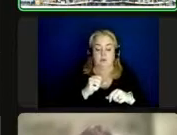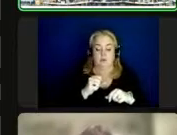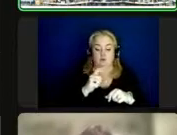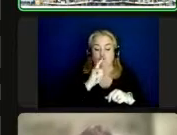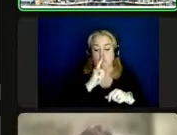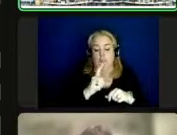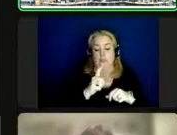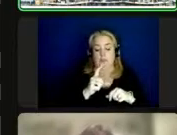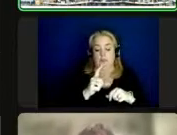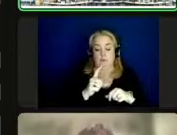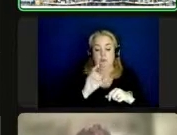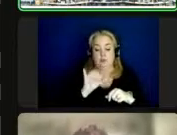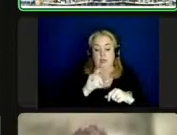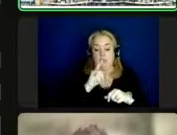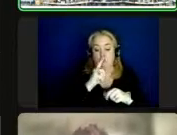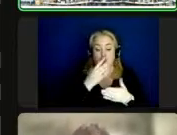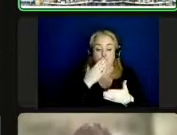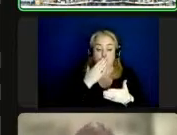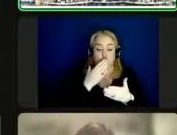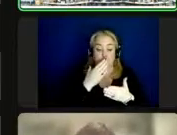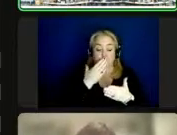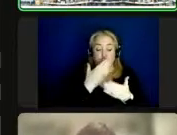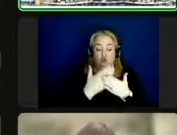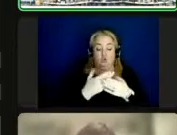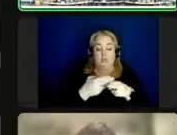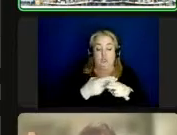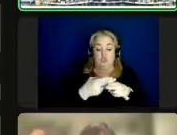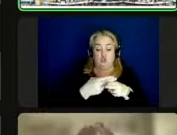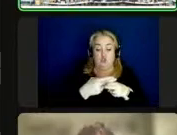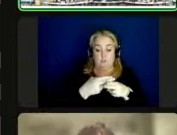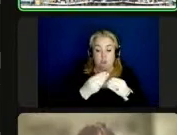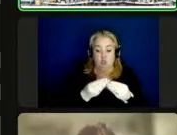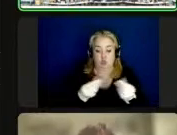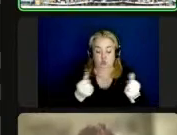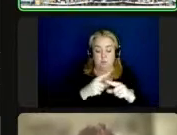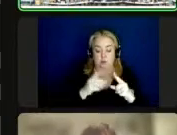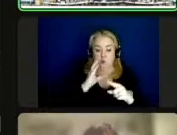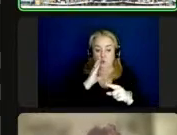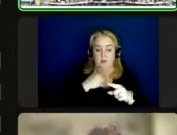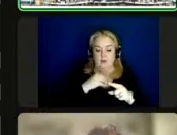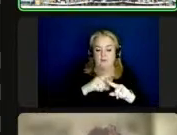WITH AND OTHER CITIES THAT ARE